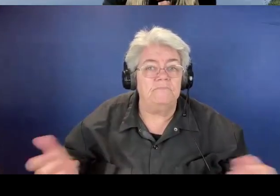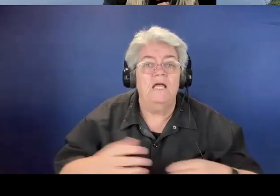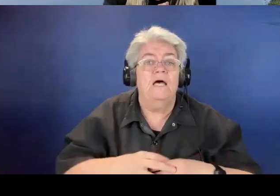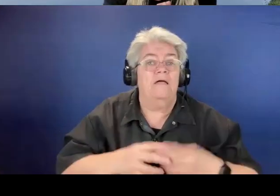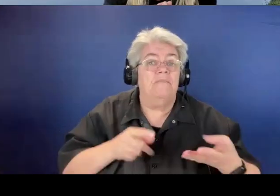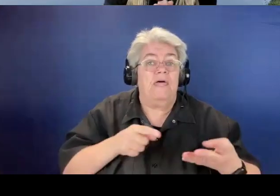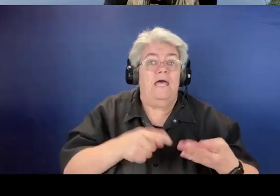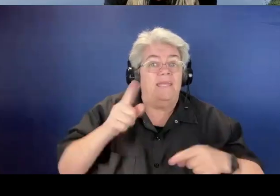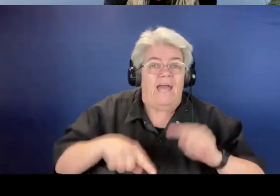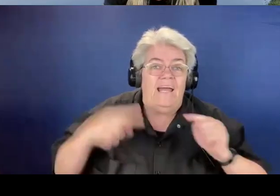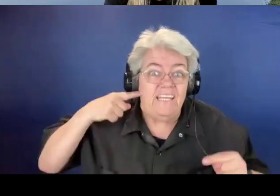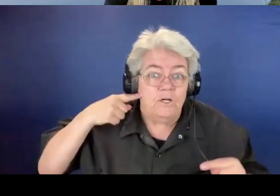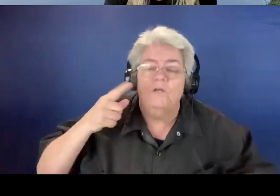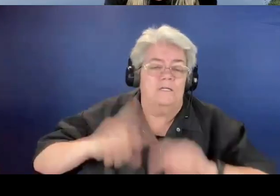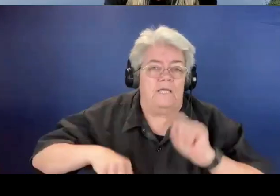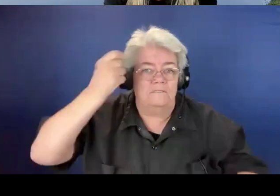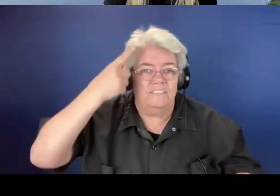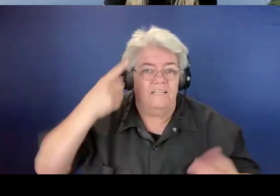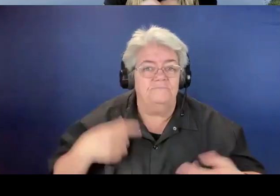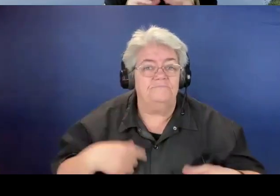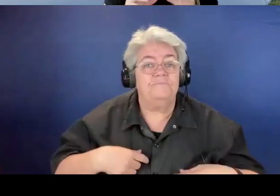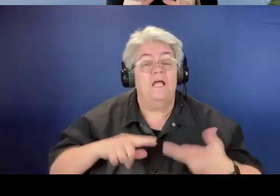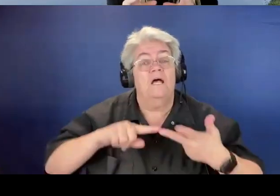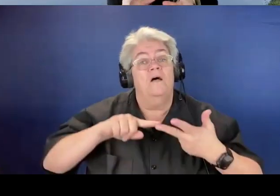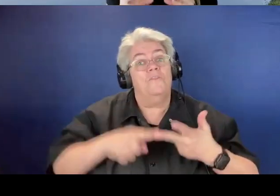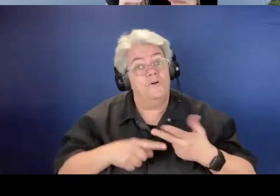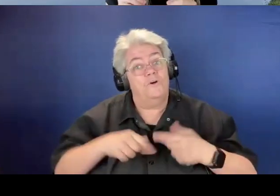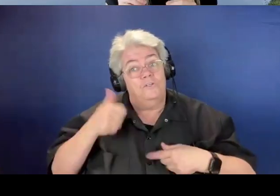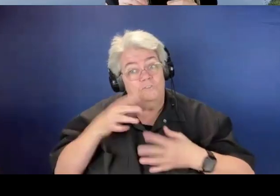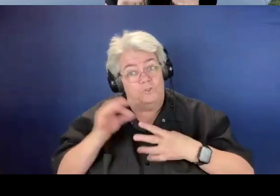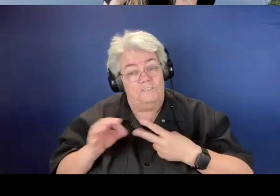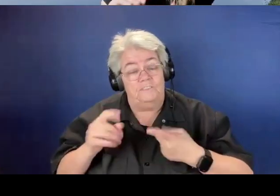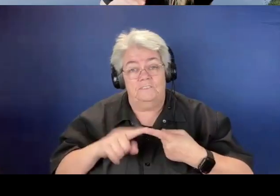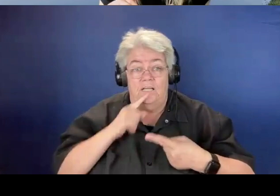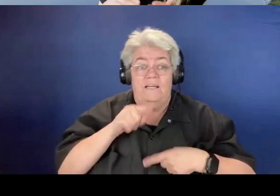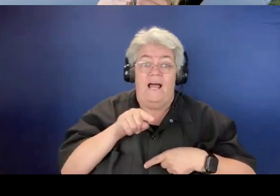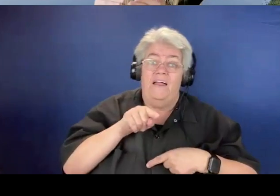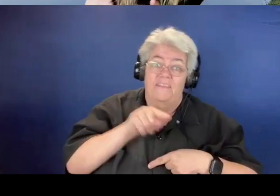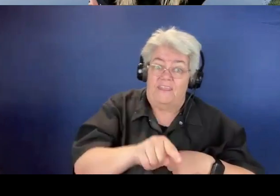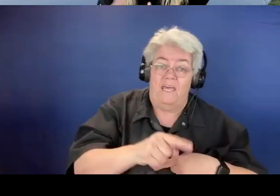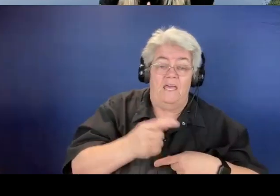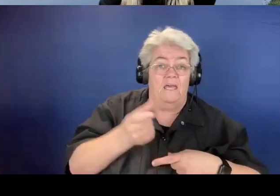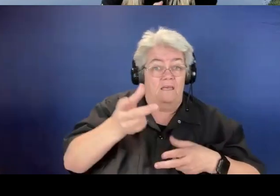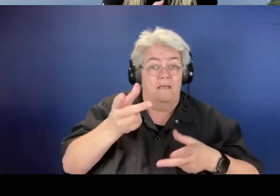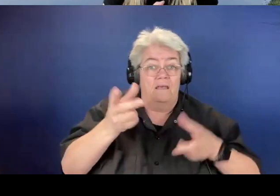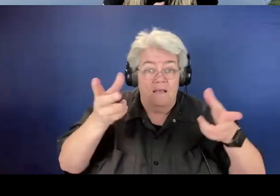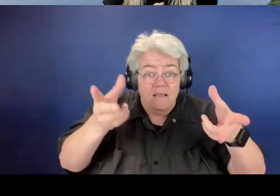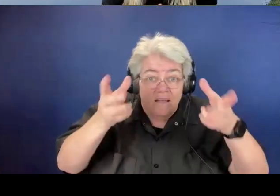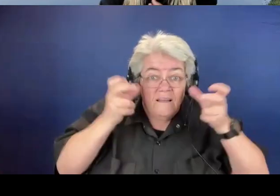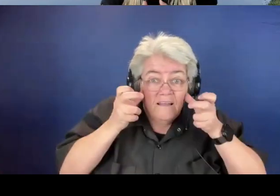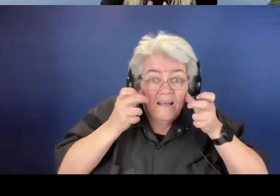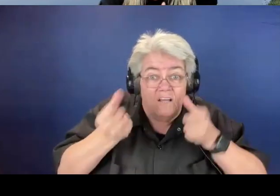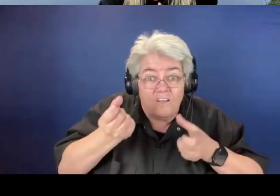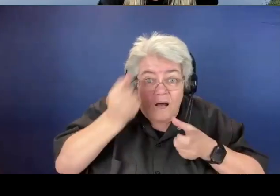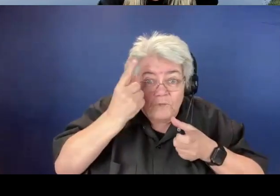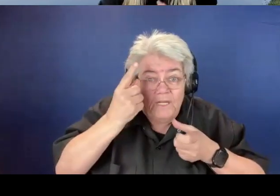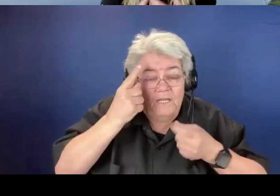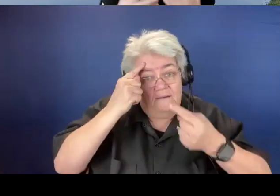If the child has comprehension difficulties, they might have comprehension difficulties outside of these issues with their devices.